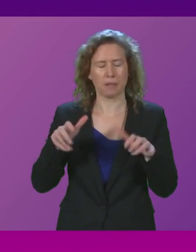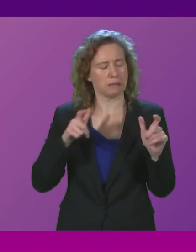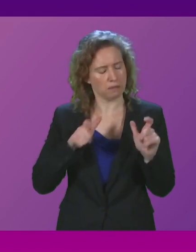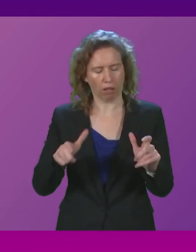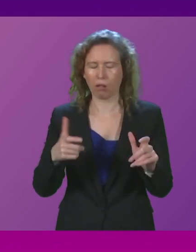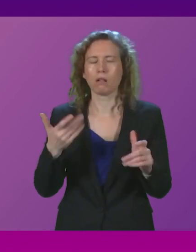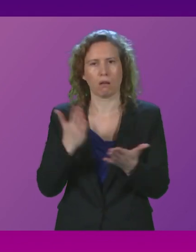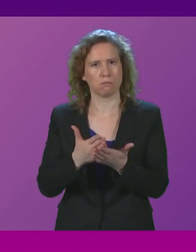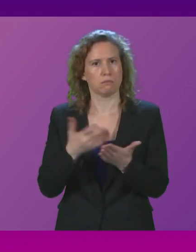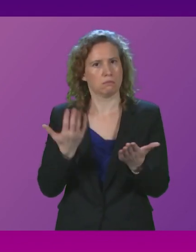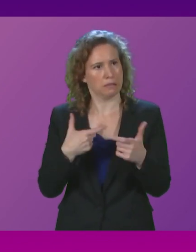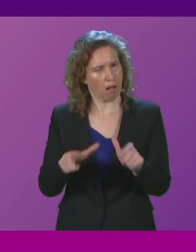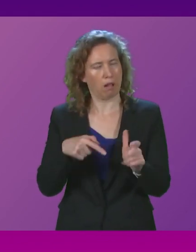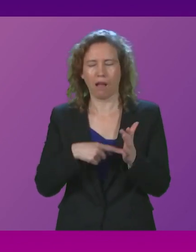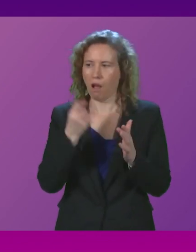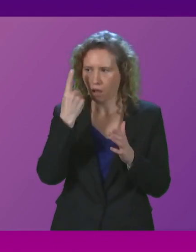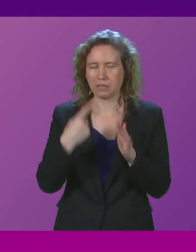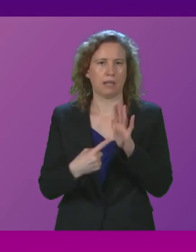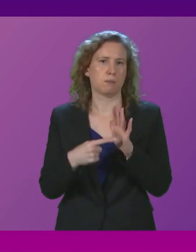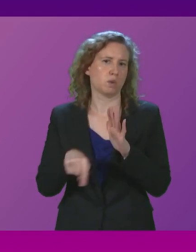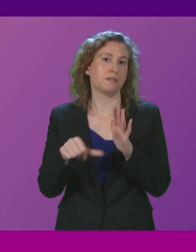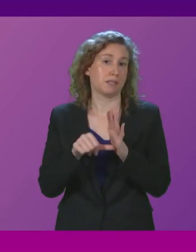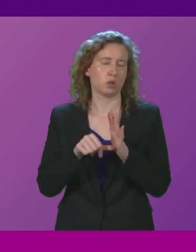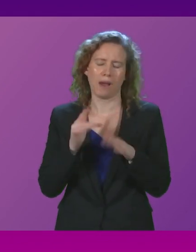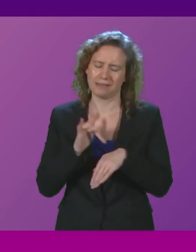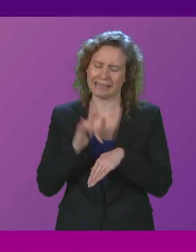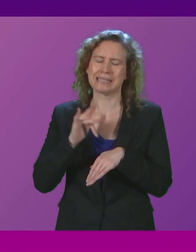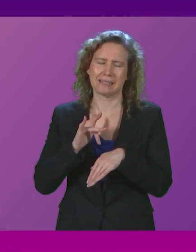I understand the importance of the issue and the great sensitivity around it.